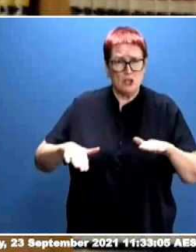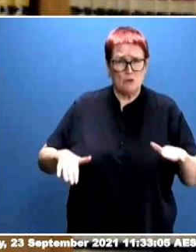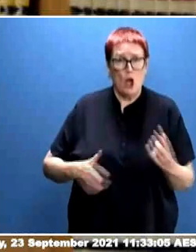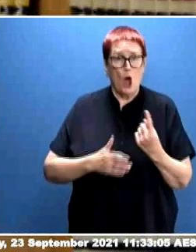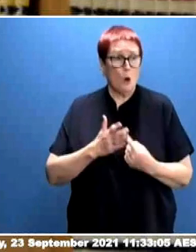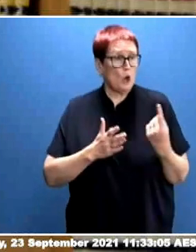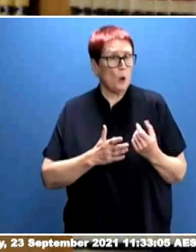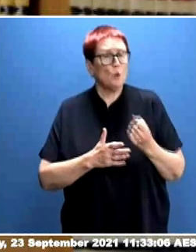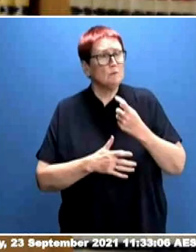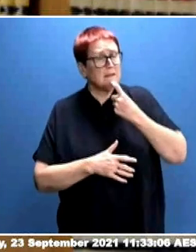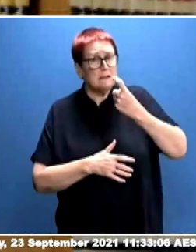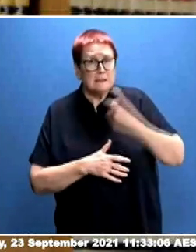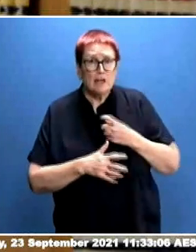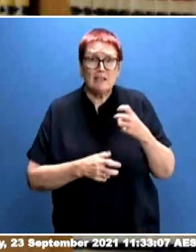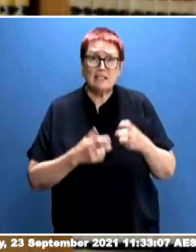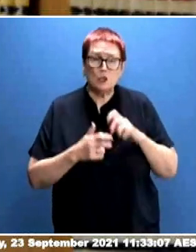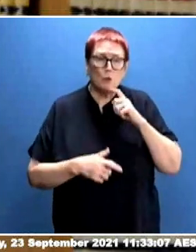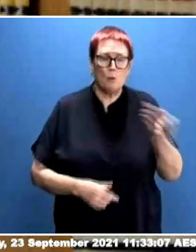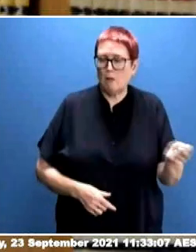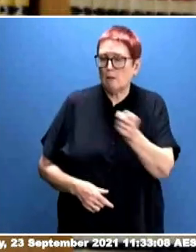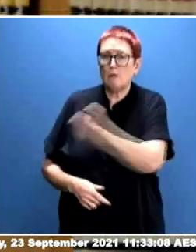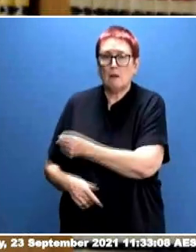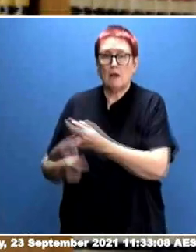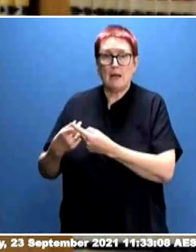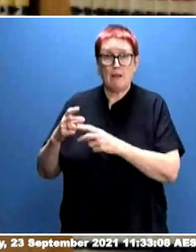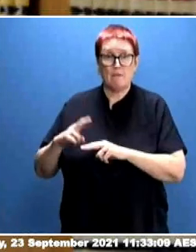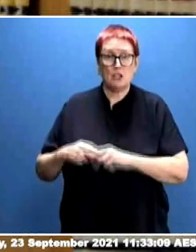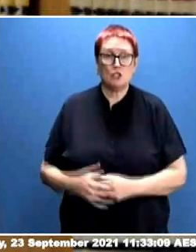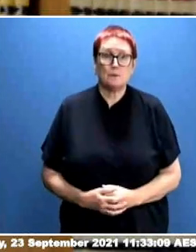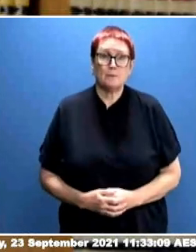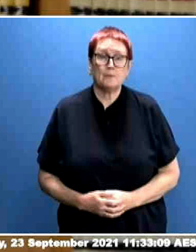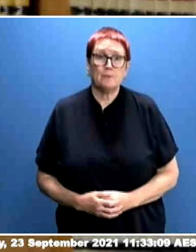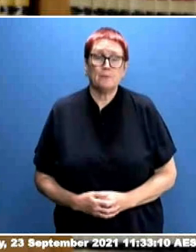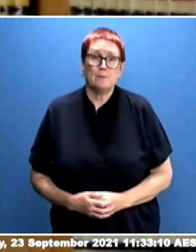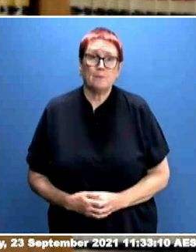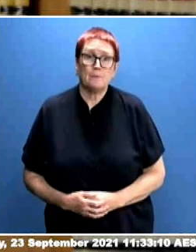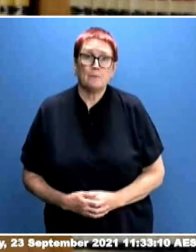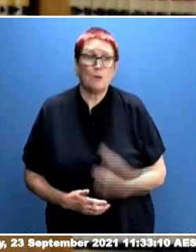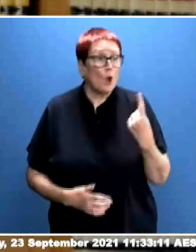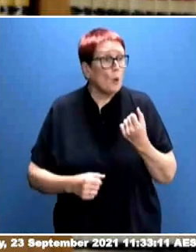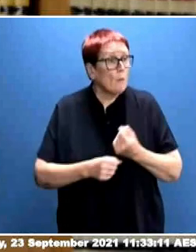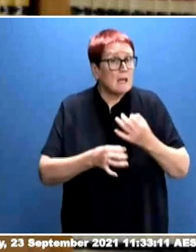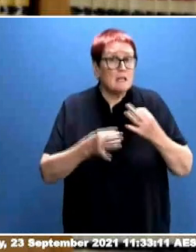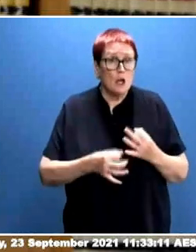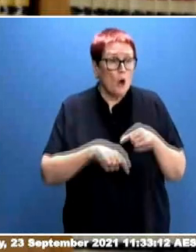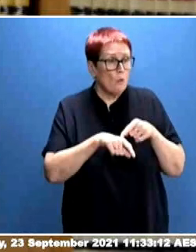will be permitted into the service. In terms of who is referred and consulted, we do rely on the Districts and the case managers